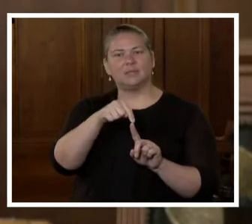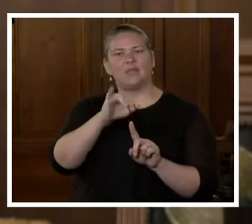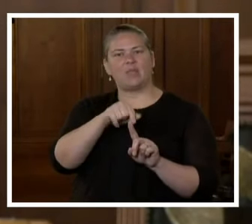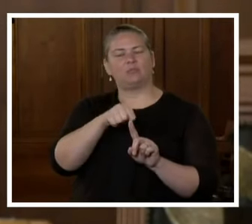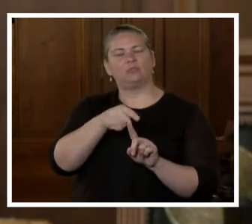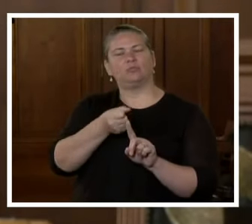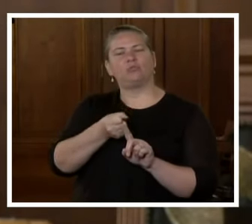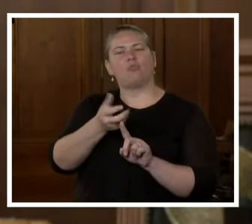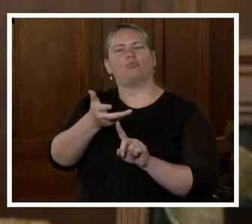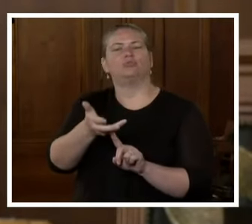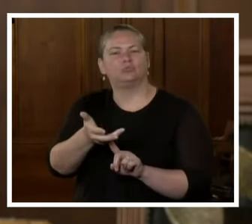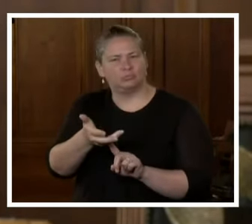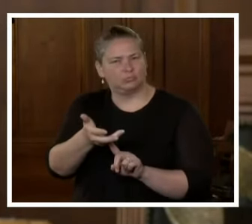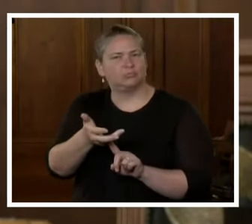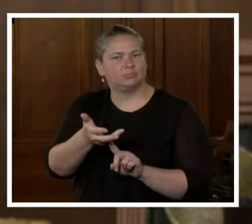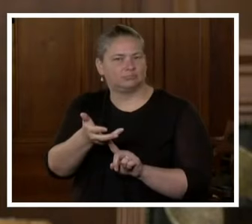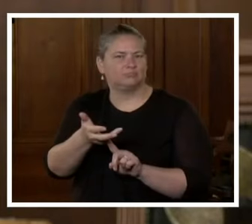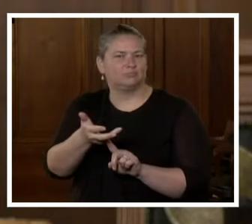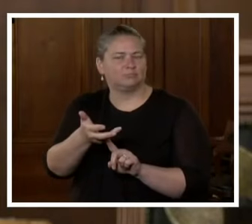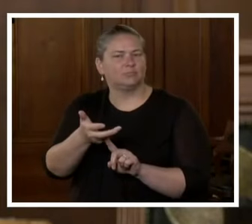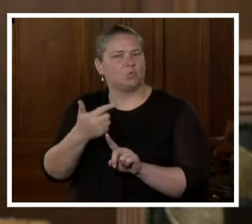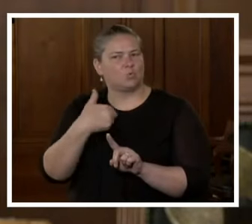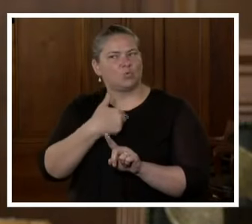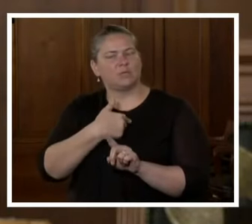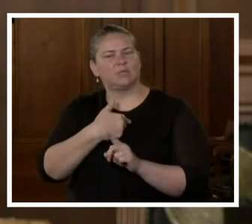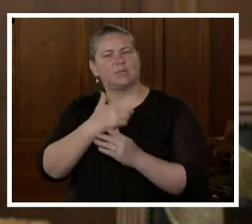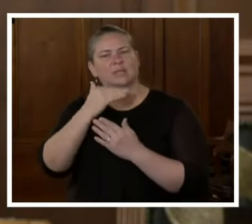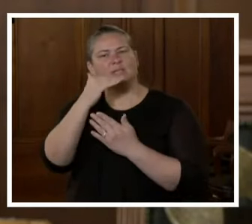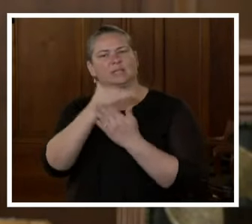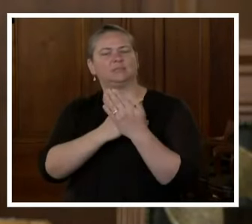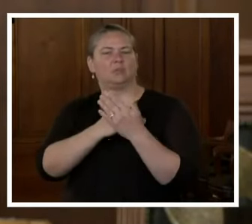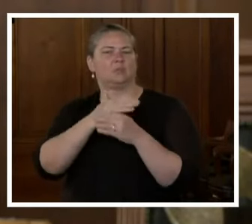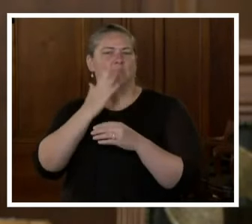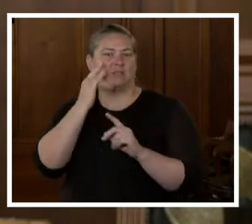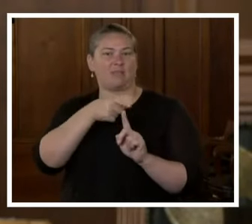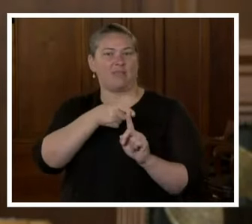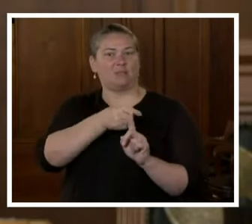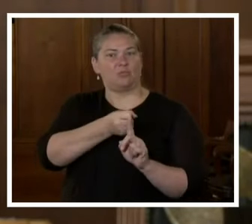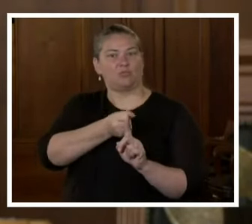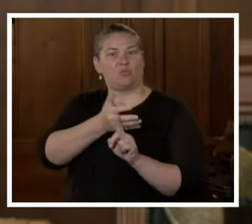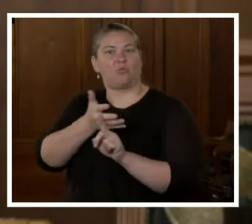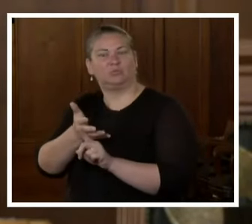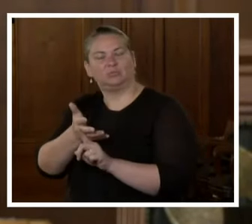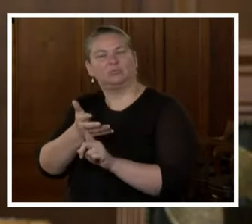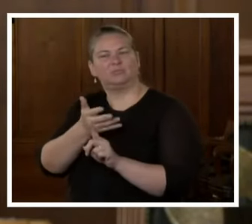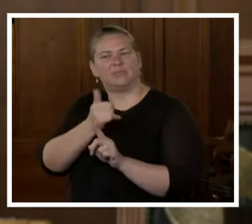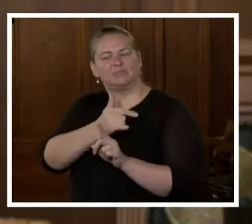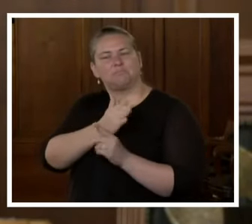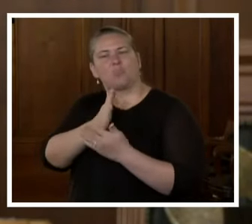FEELING RIGHT NOW. SO LET'S HAVE DR. STACK GIVE A